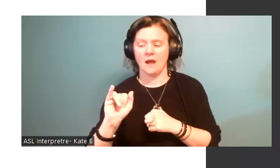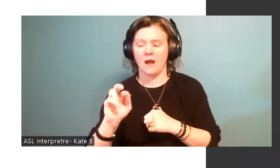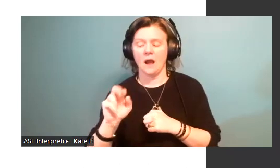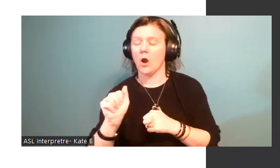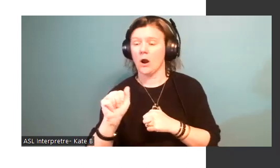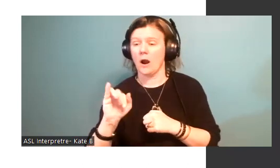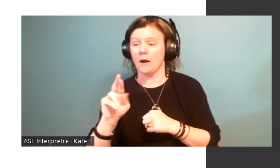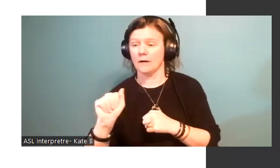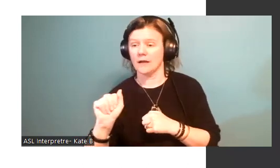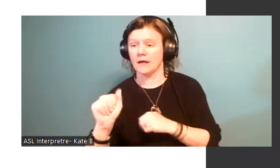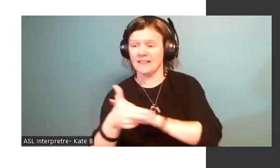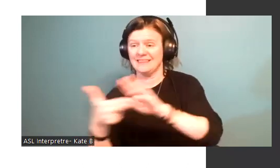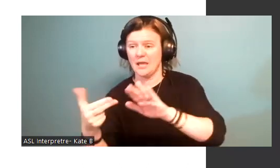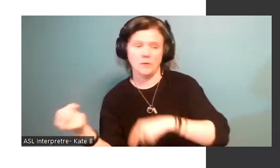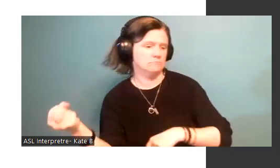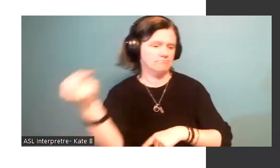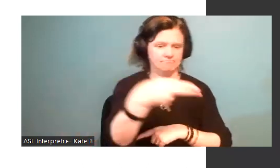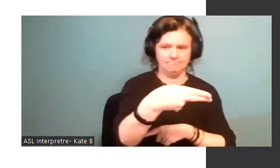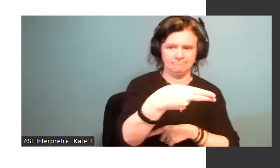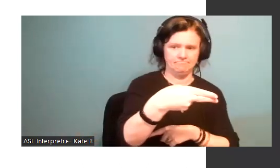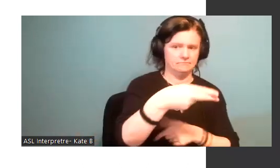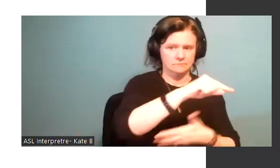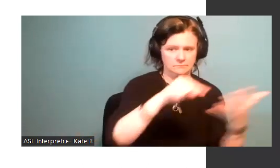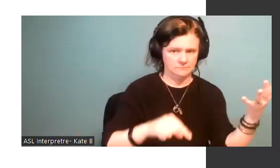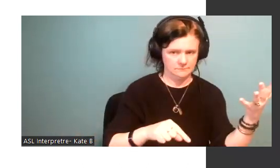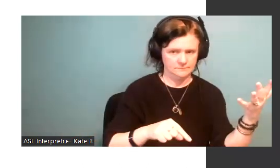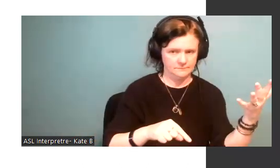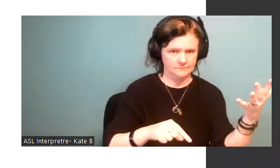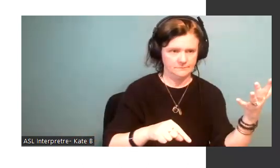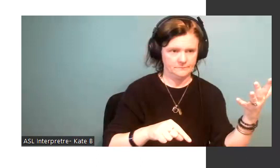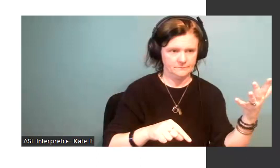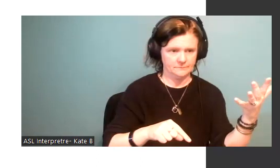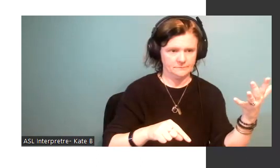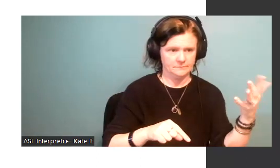will be read by the screen reader. A couple of